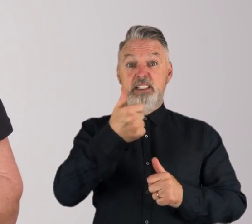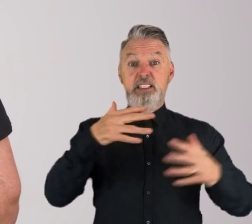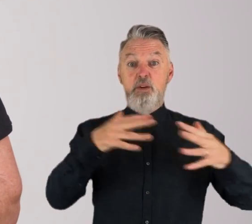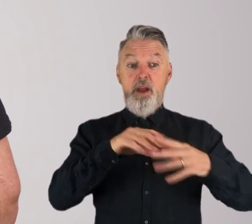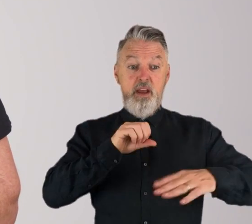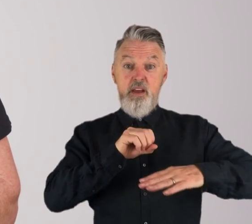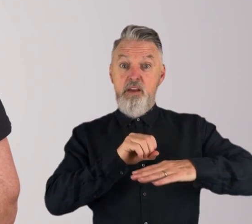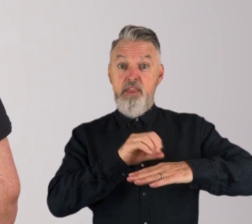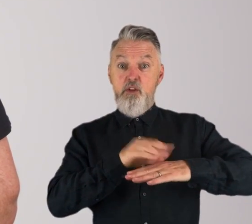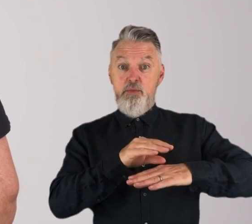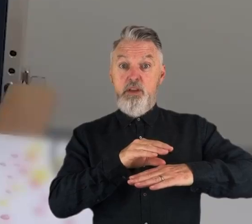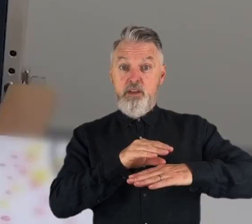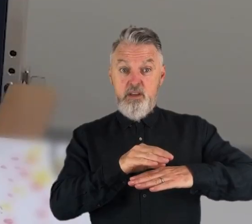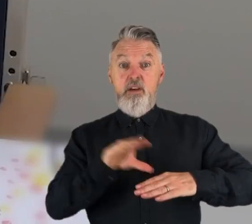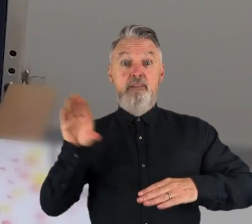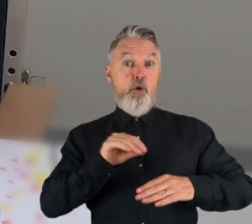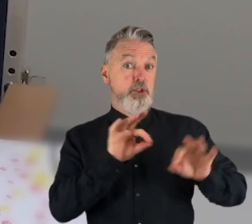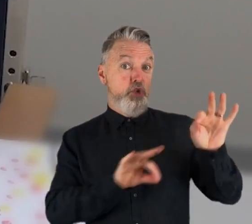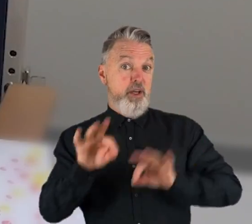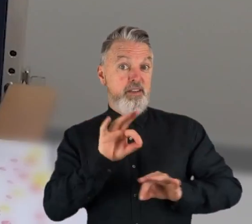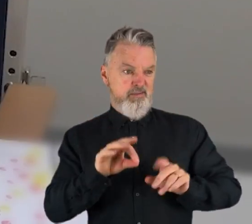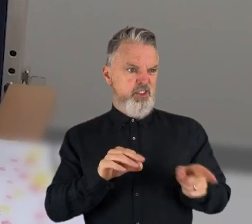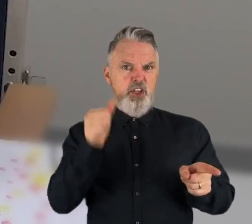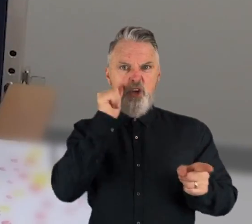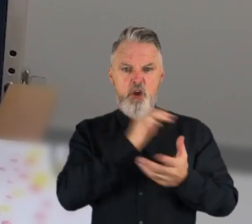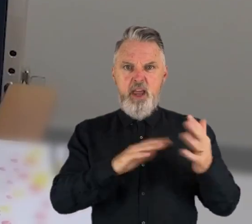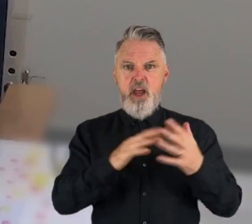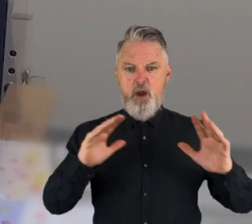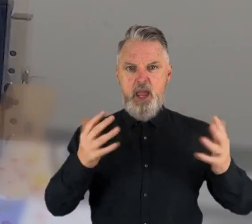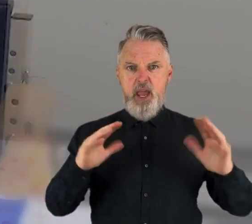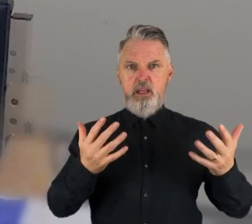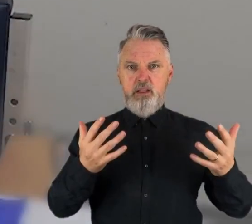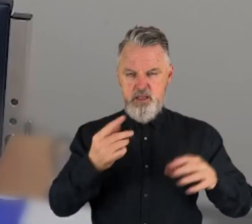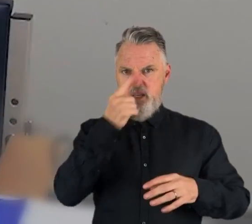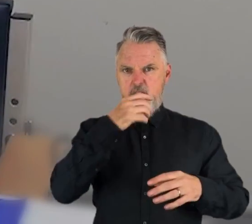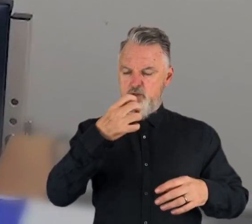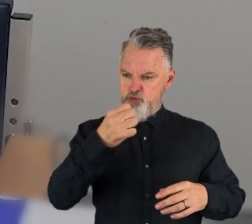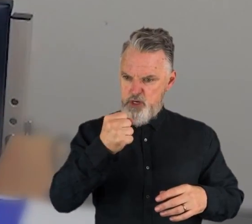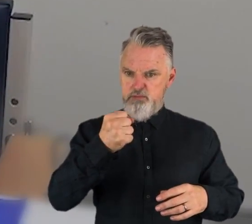that's based on science. She knows how to use her hand, She can grasp and stabilize,